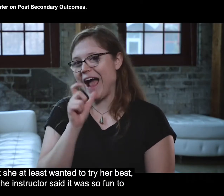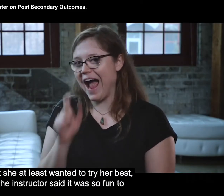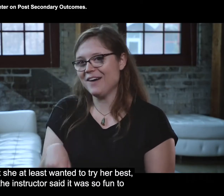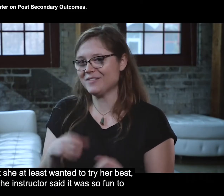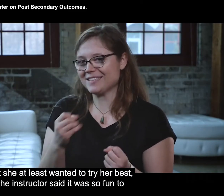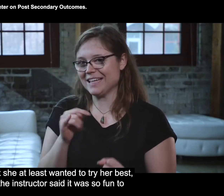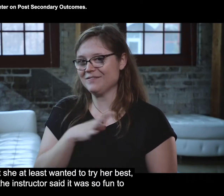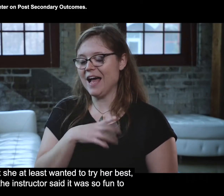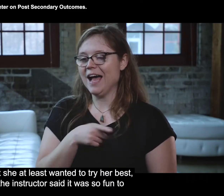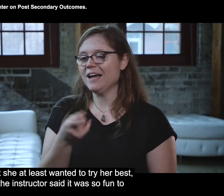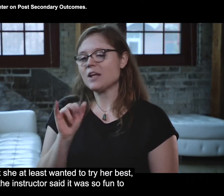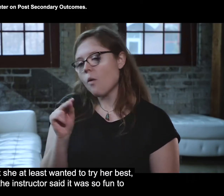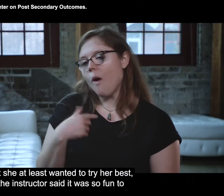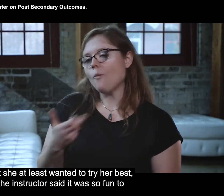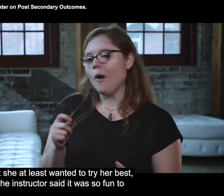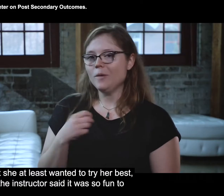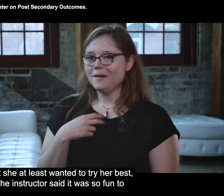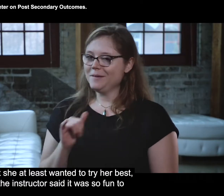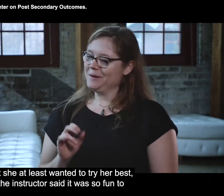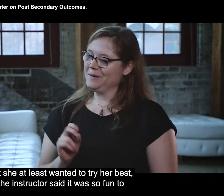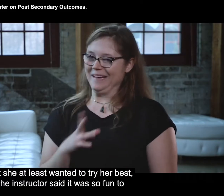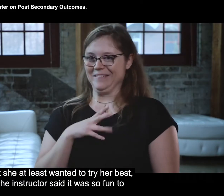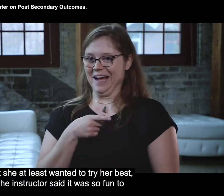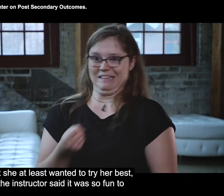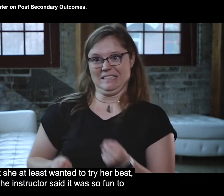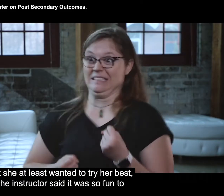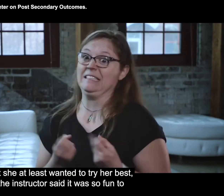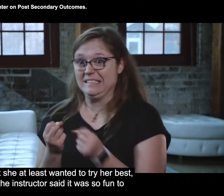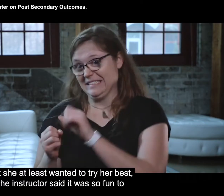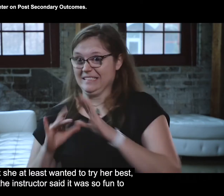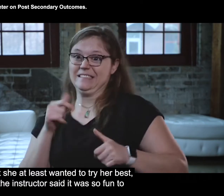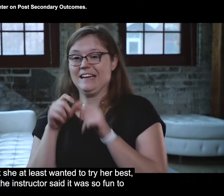but she at least wanted to try her best, the instructor said it was so fun to